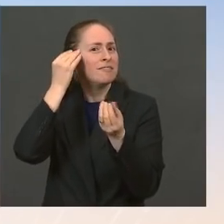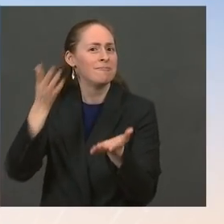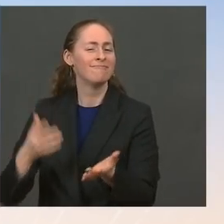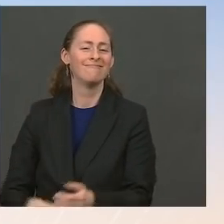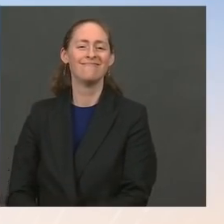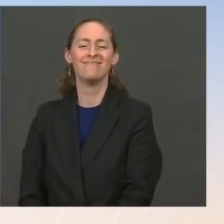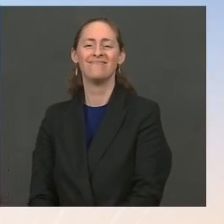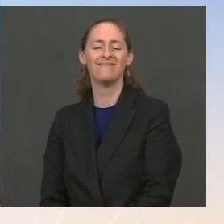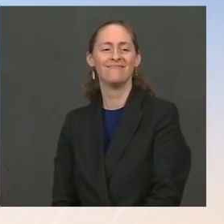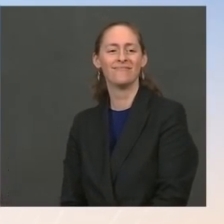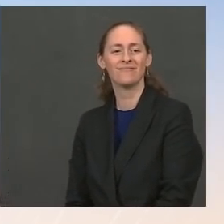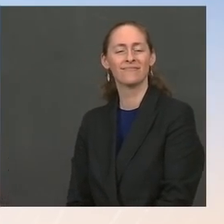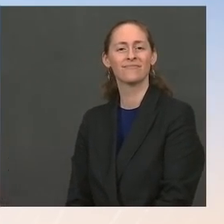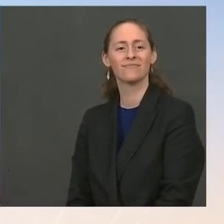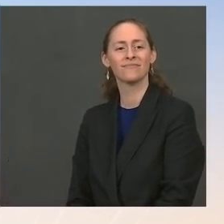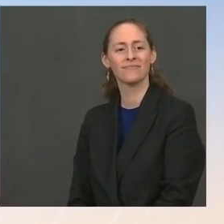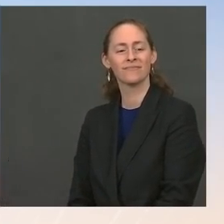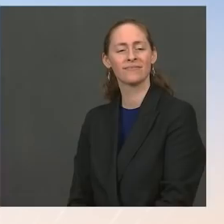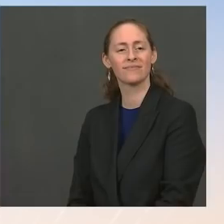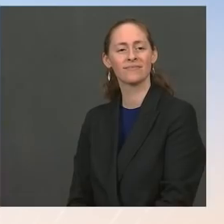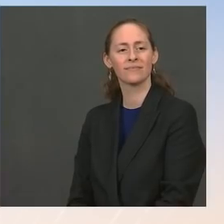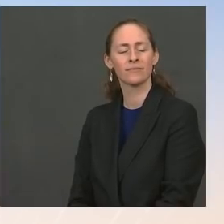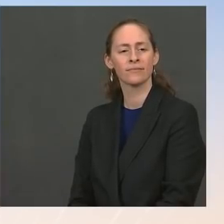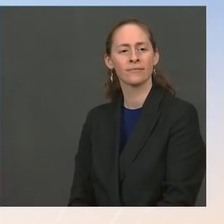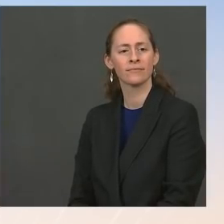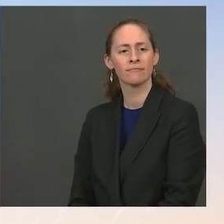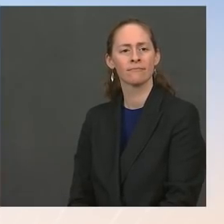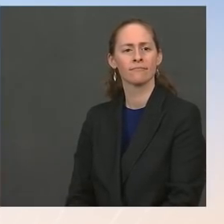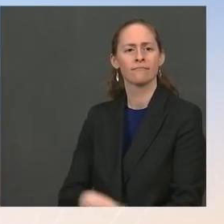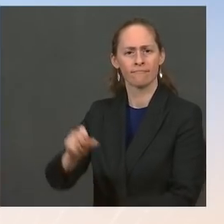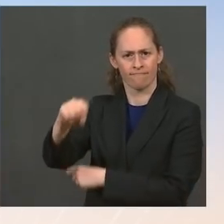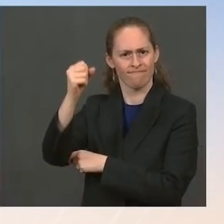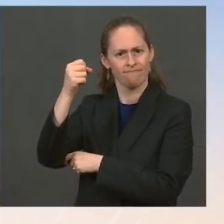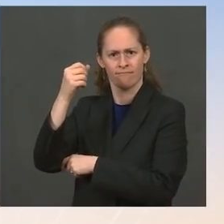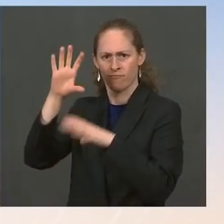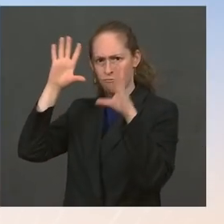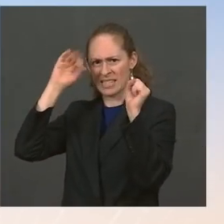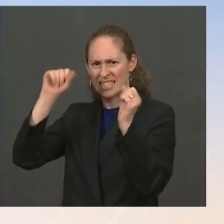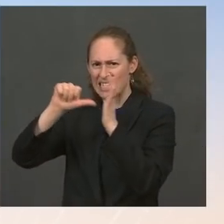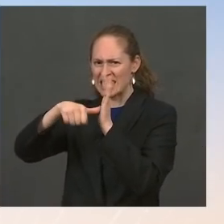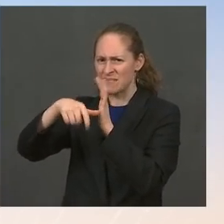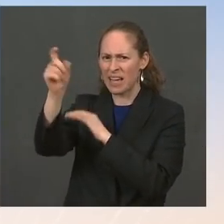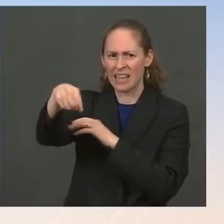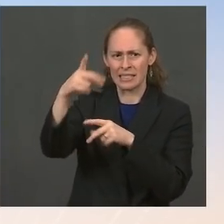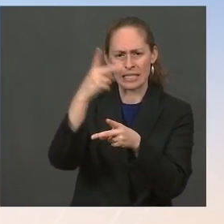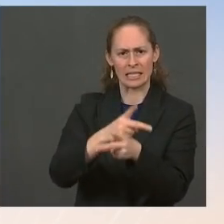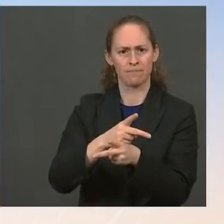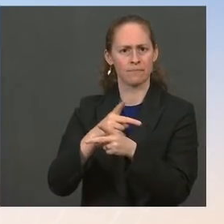how important paid leave is to him in this bill. Would the President sign the Build Back Better Act